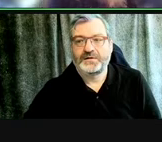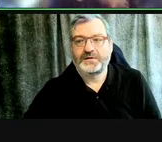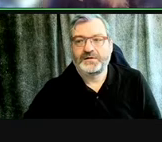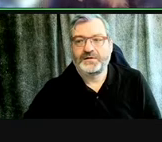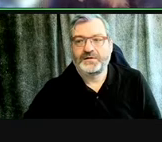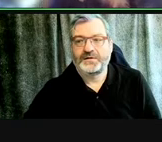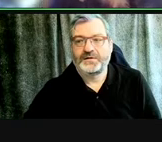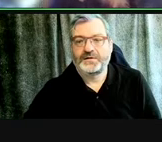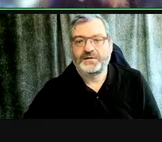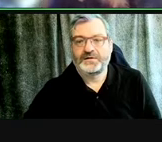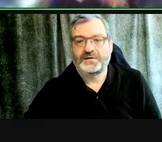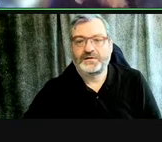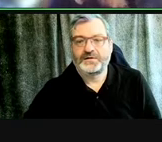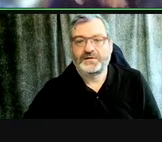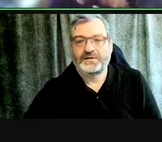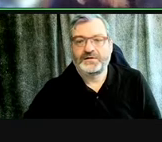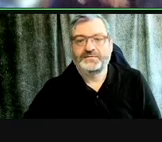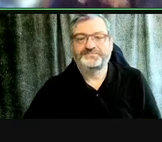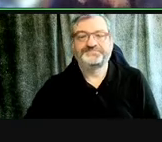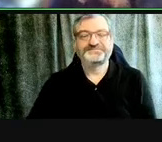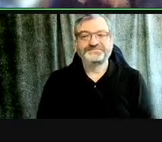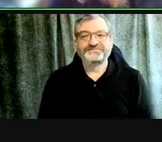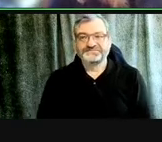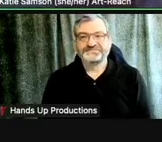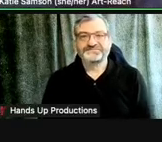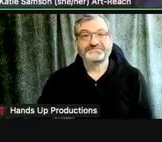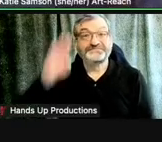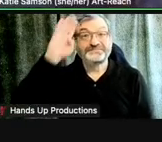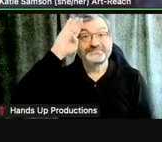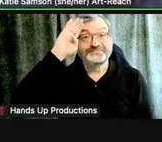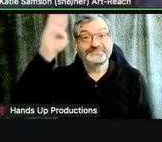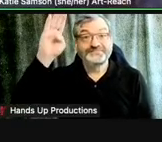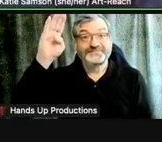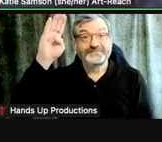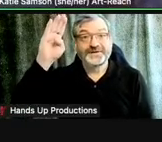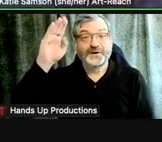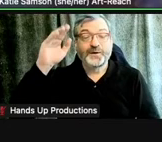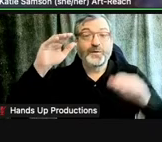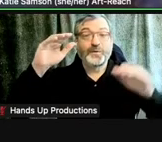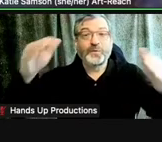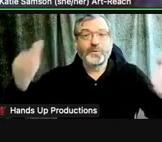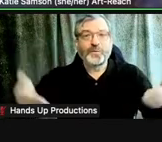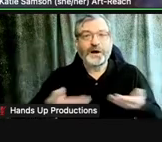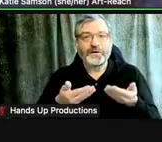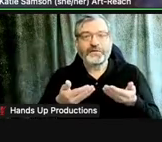Hello, everyone, and welcome. We are going to spend another minute or